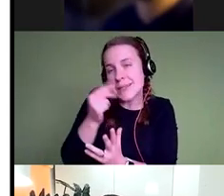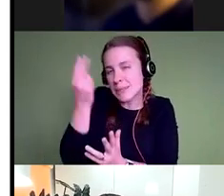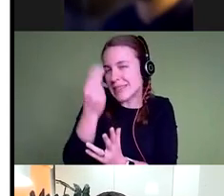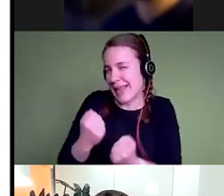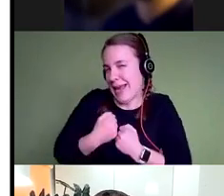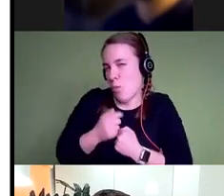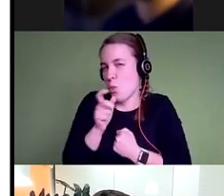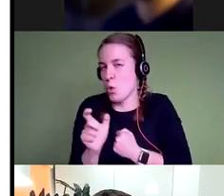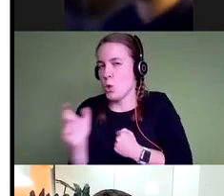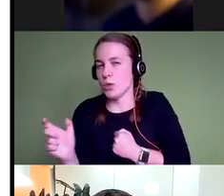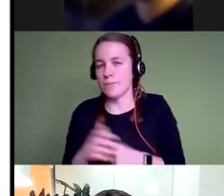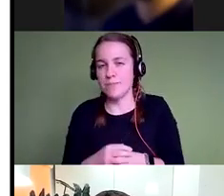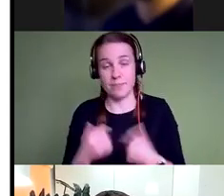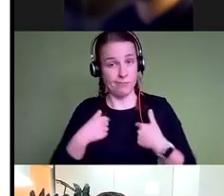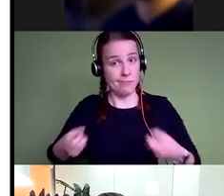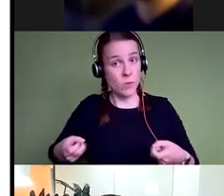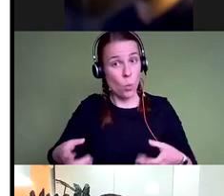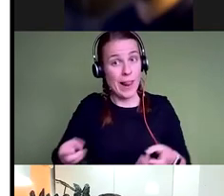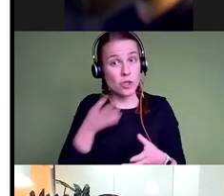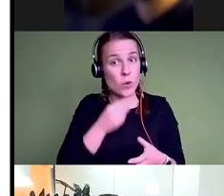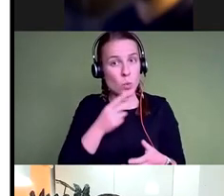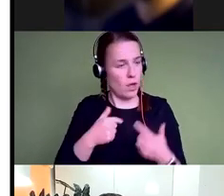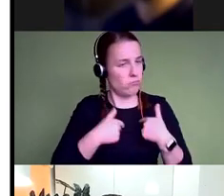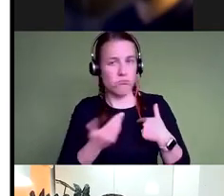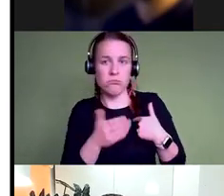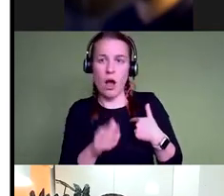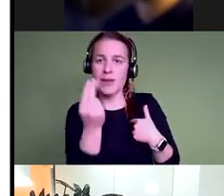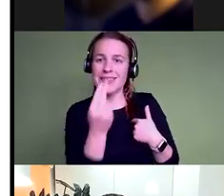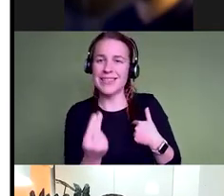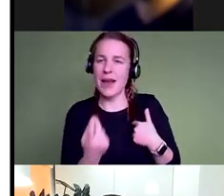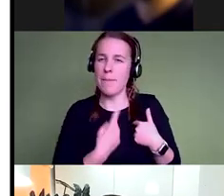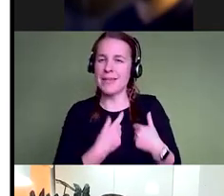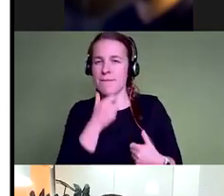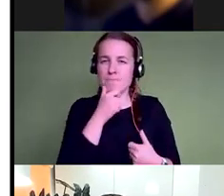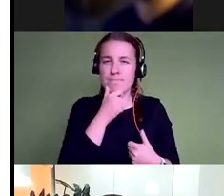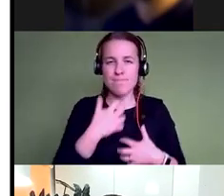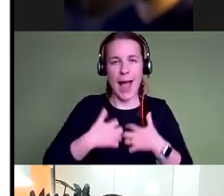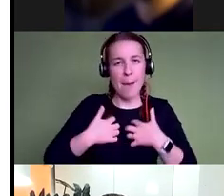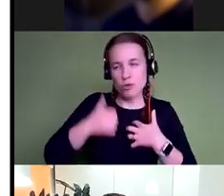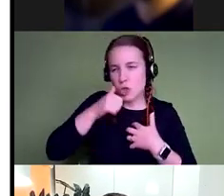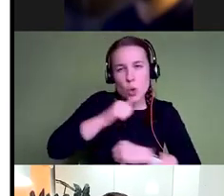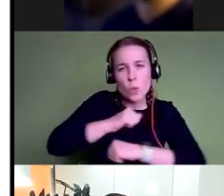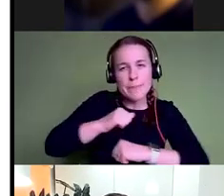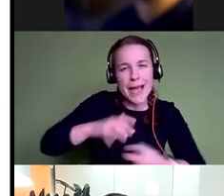design, whereas in the UK we use the term inclusive divine--